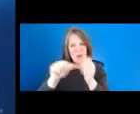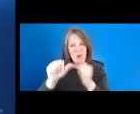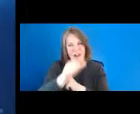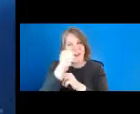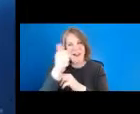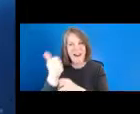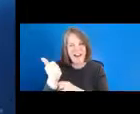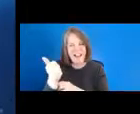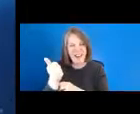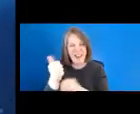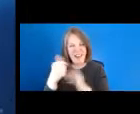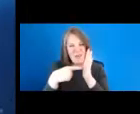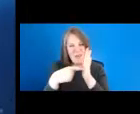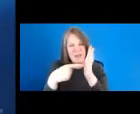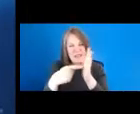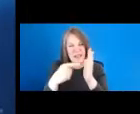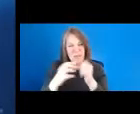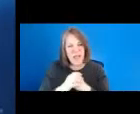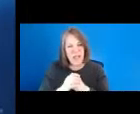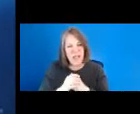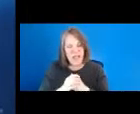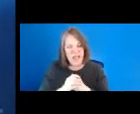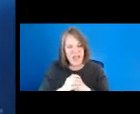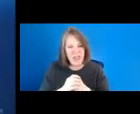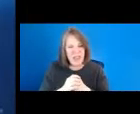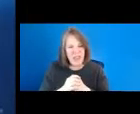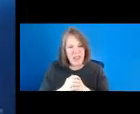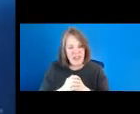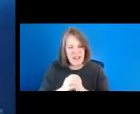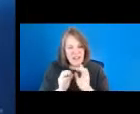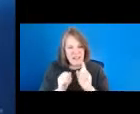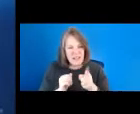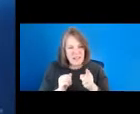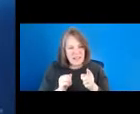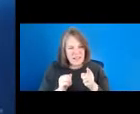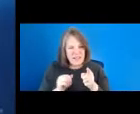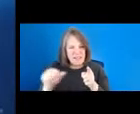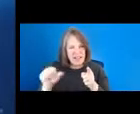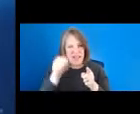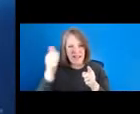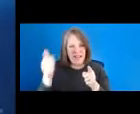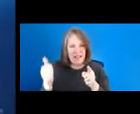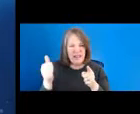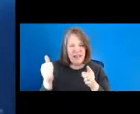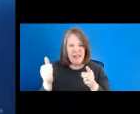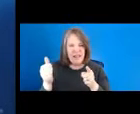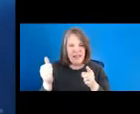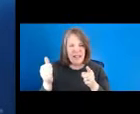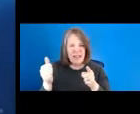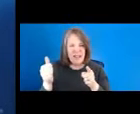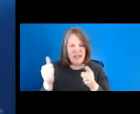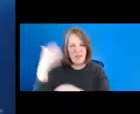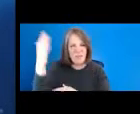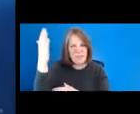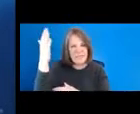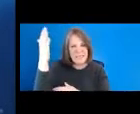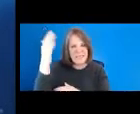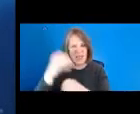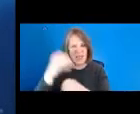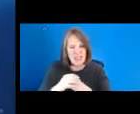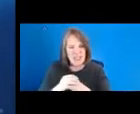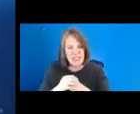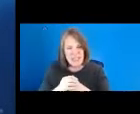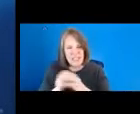you another presentation that is used the same